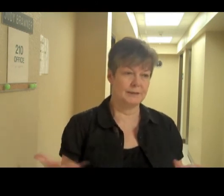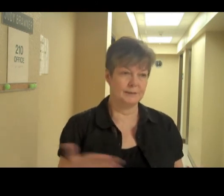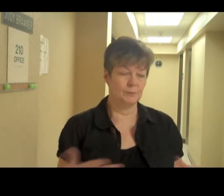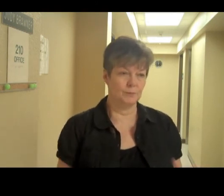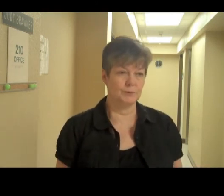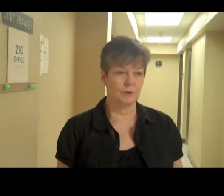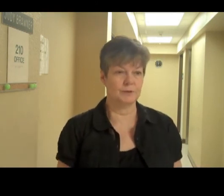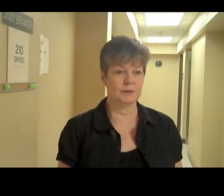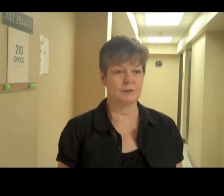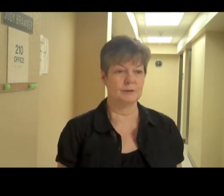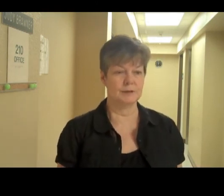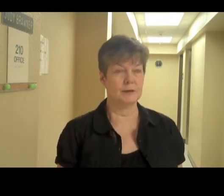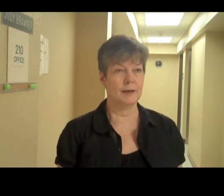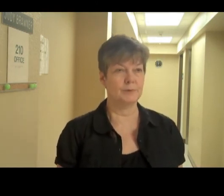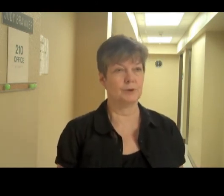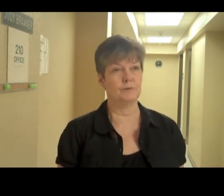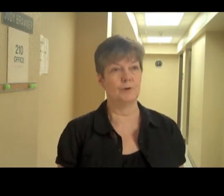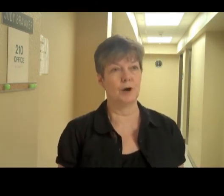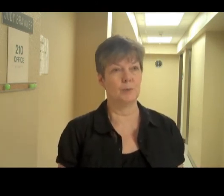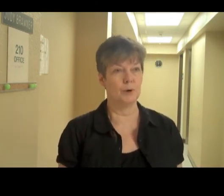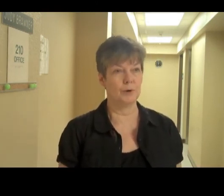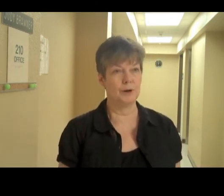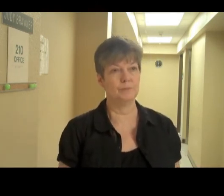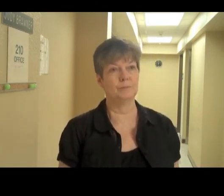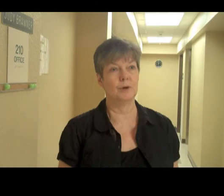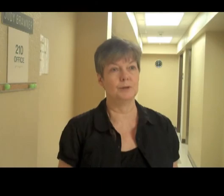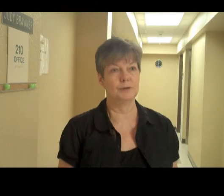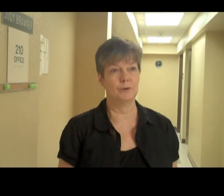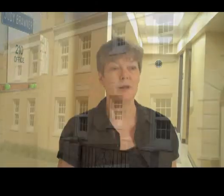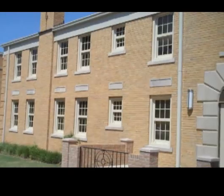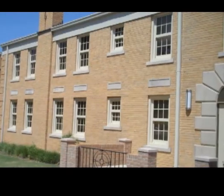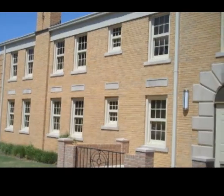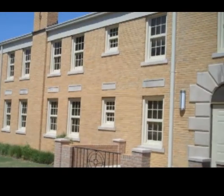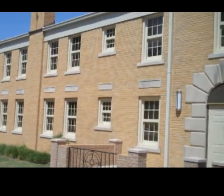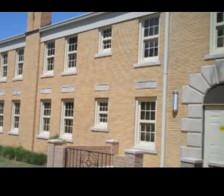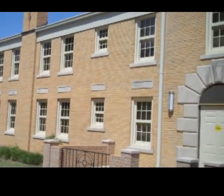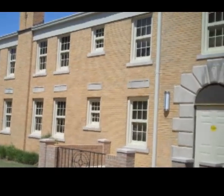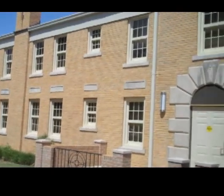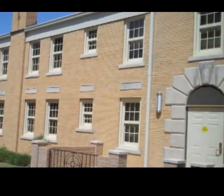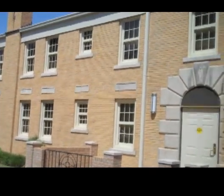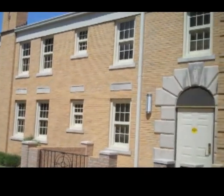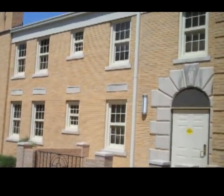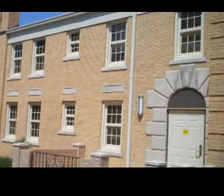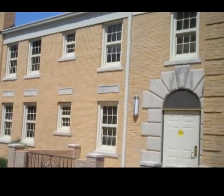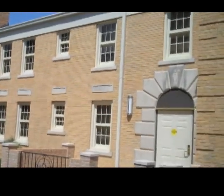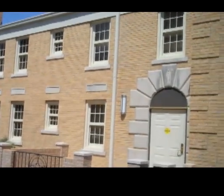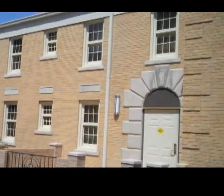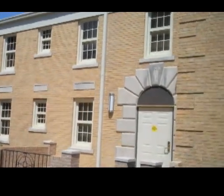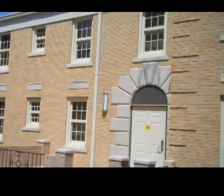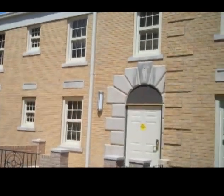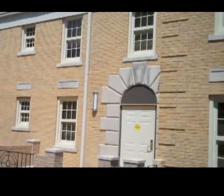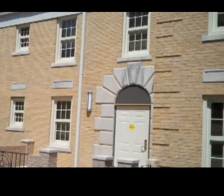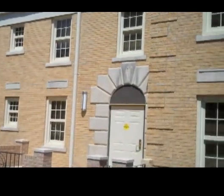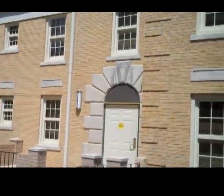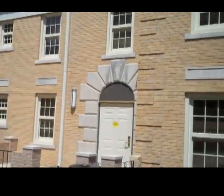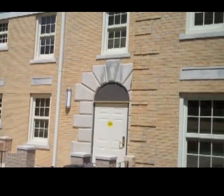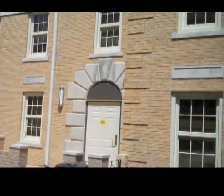for the Deaf, it serves as a lab school for our program, also, and we’re all housed in the same building now. The building,